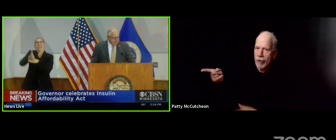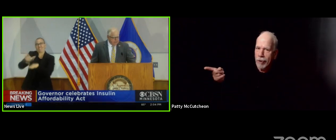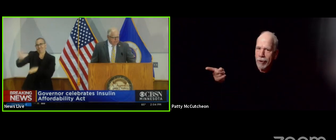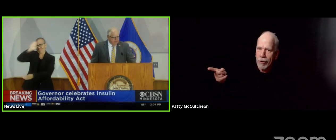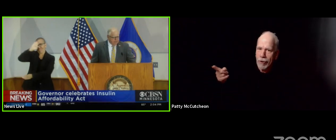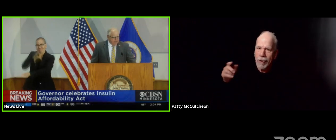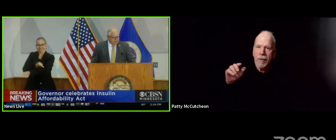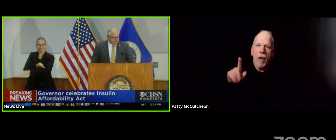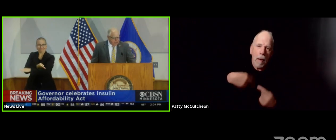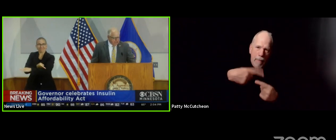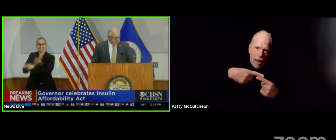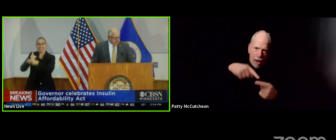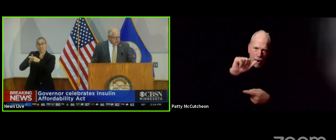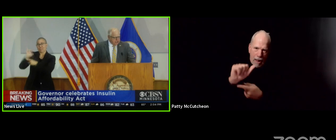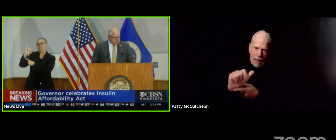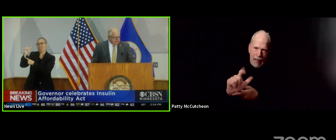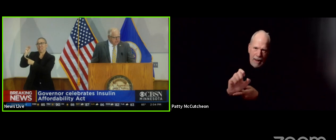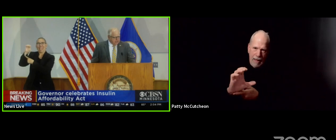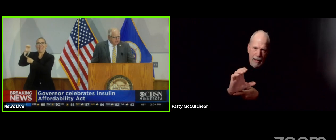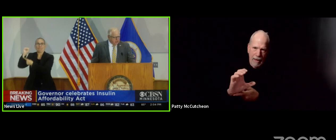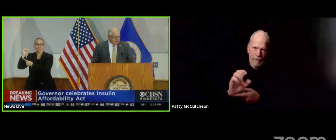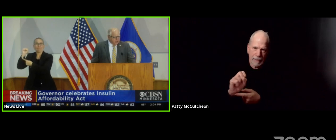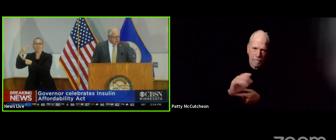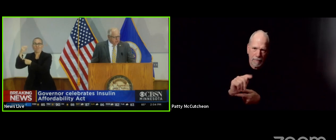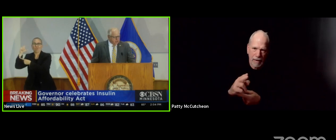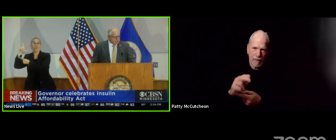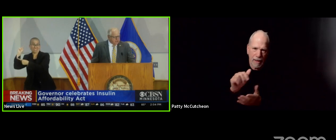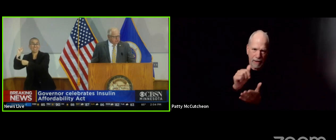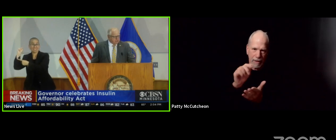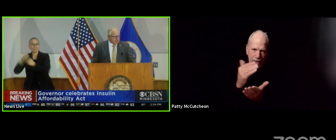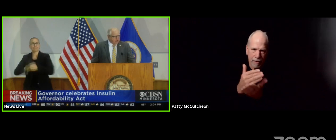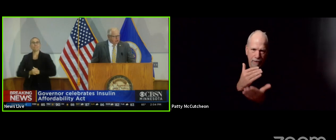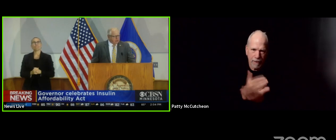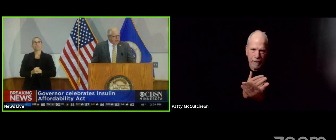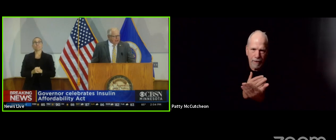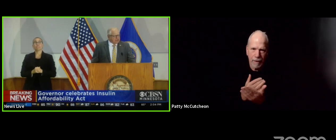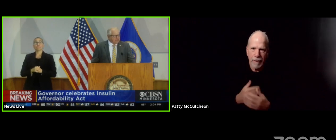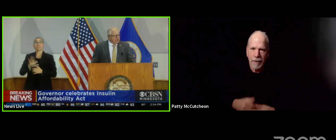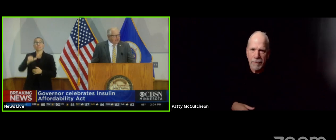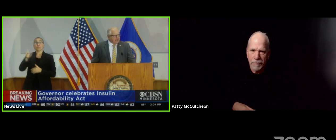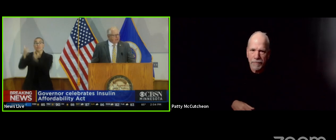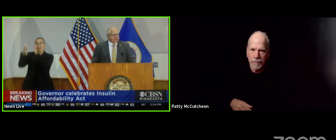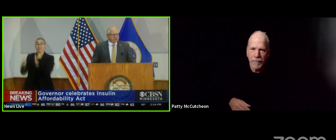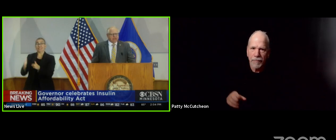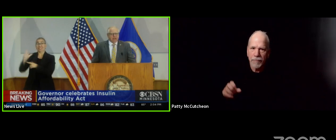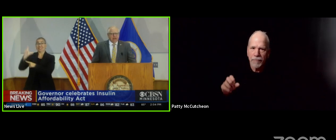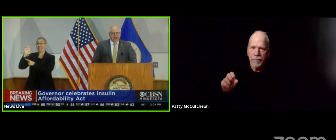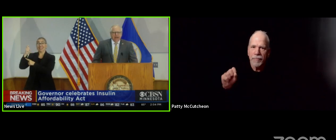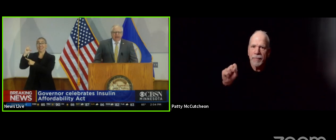OF CHANGE, WHO SIMPLY TURNED PASSION AND ADVOCACY AND A